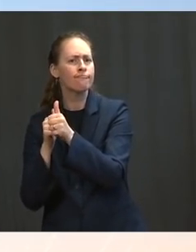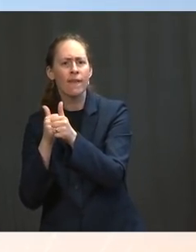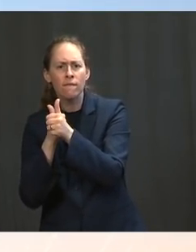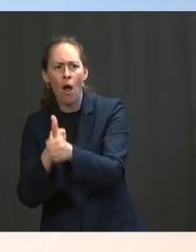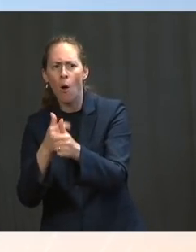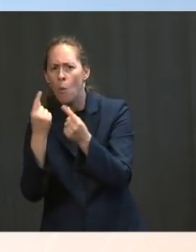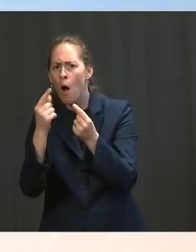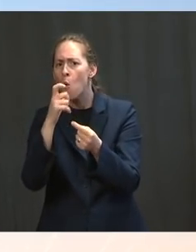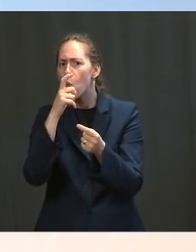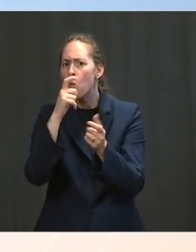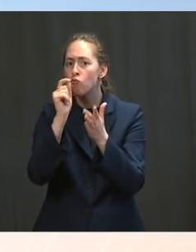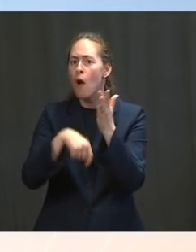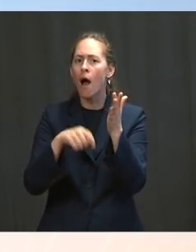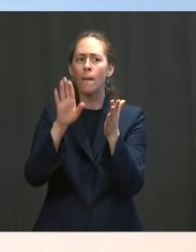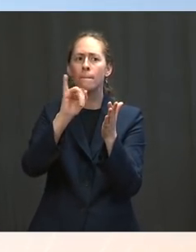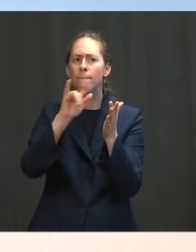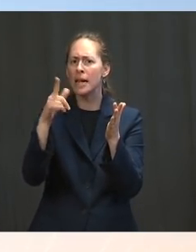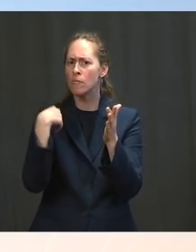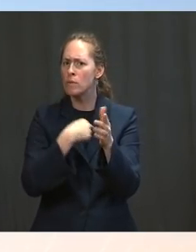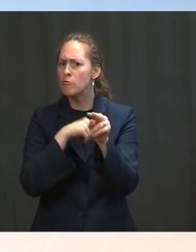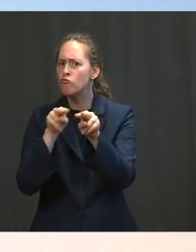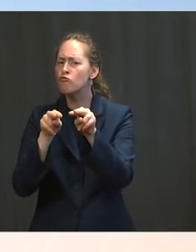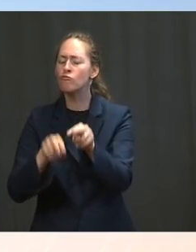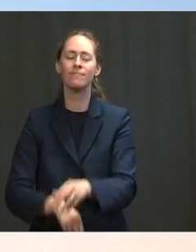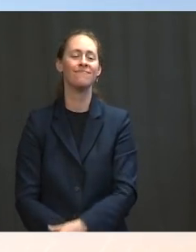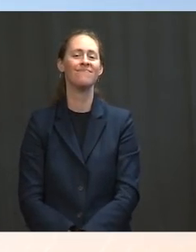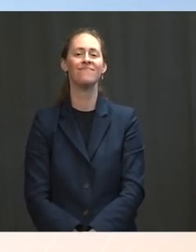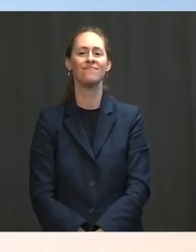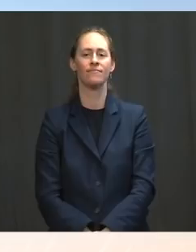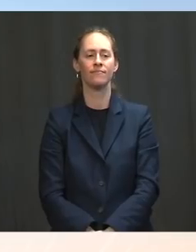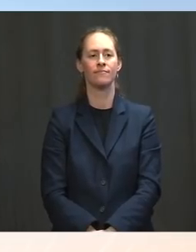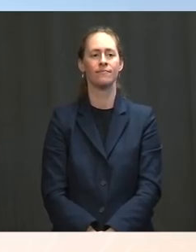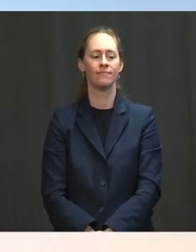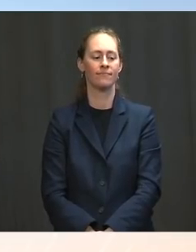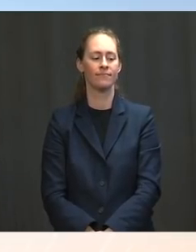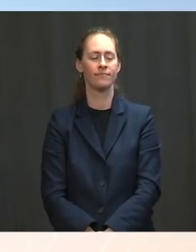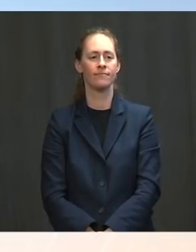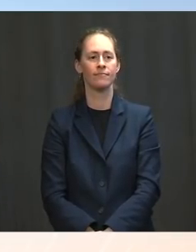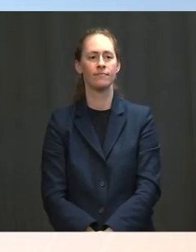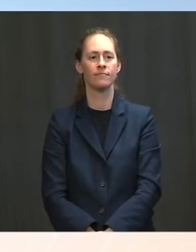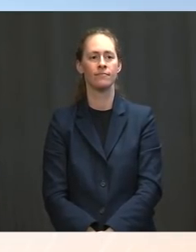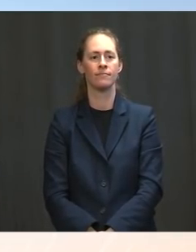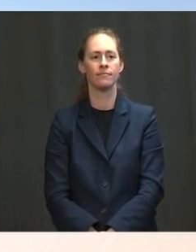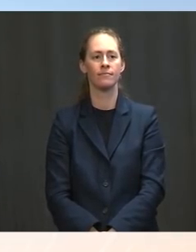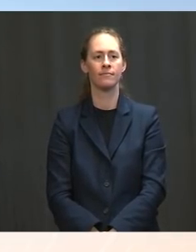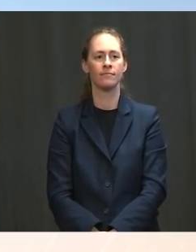The Press: Jen, on race. Ms. Psaki: Go ahead. Go ahead, April. The Press: Back on the issue of race and the hypersensitivity around the issue: